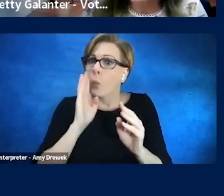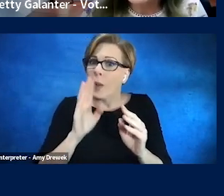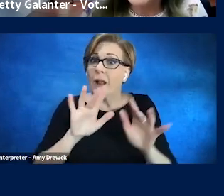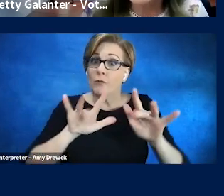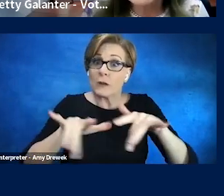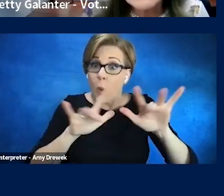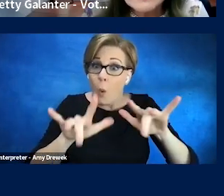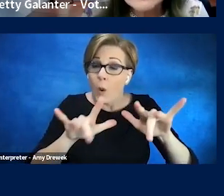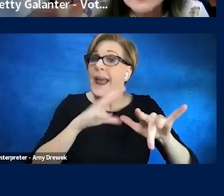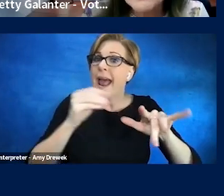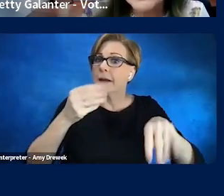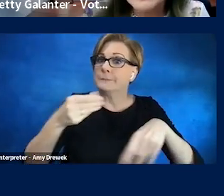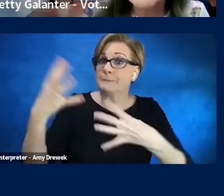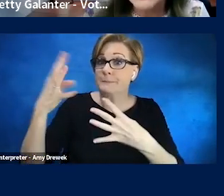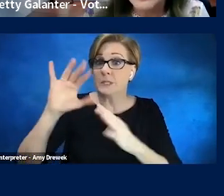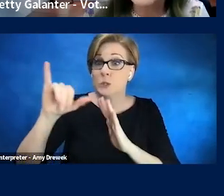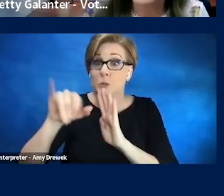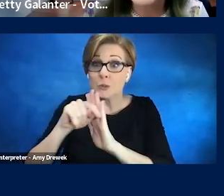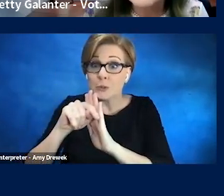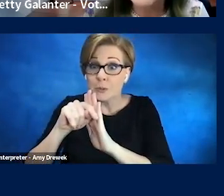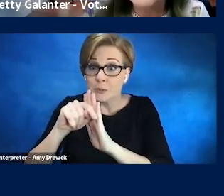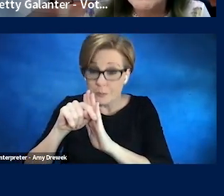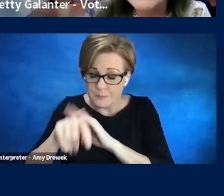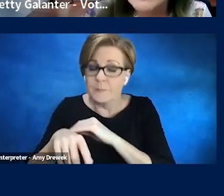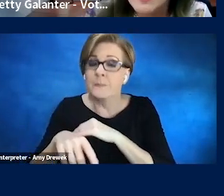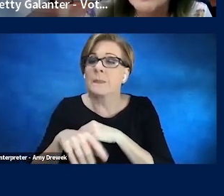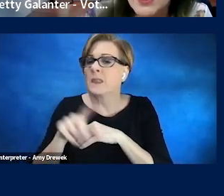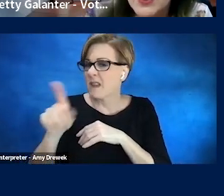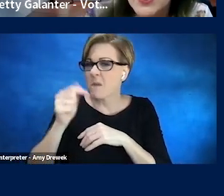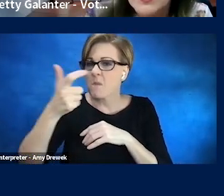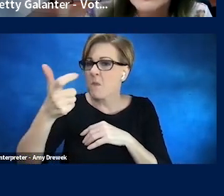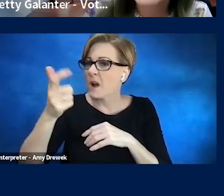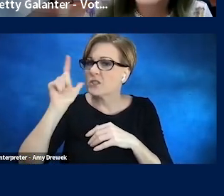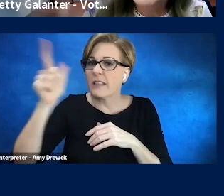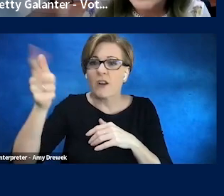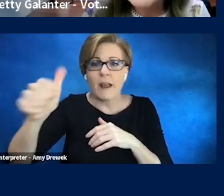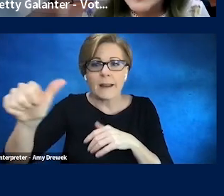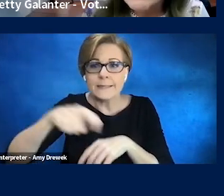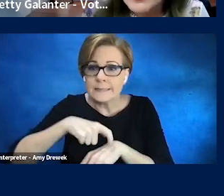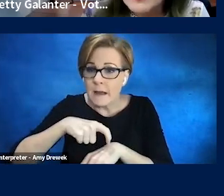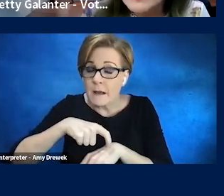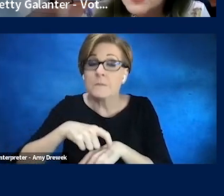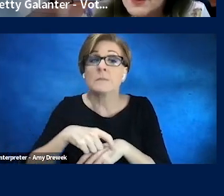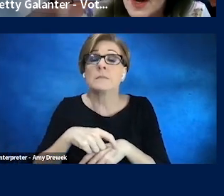our time together, please keep your cameras off and keep your mics on mute. CART captioning is